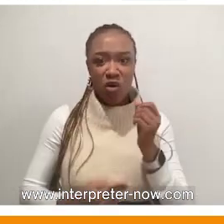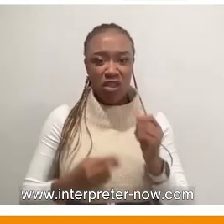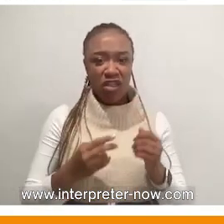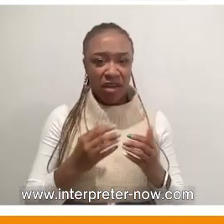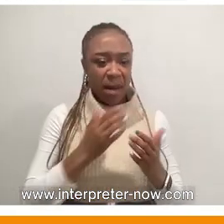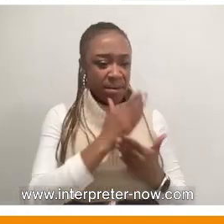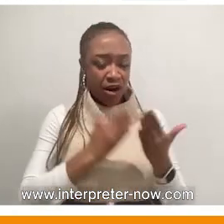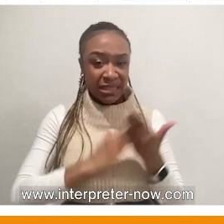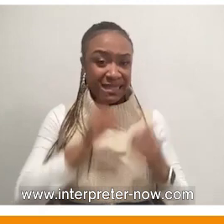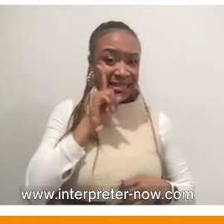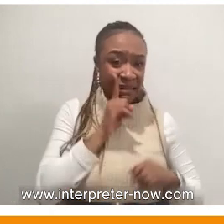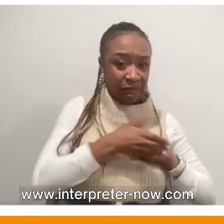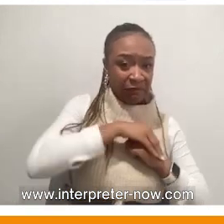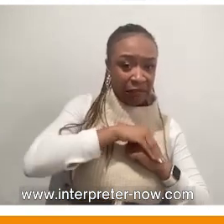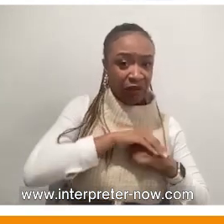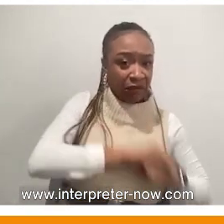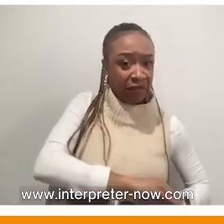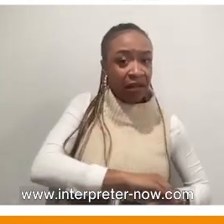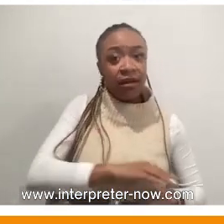had been covering both of those aspects of who he is.